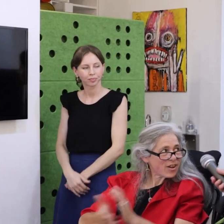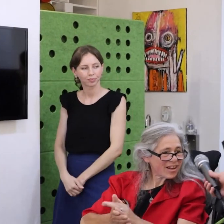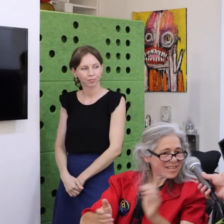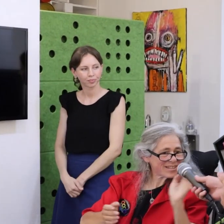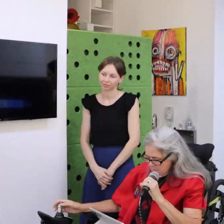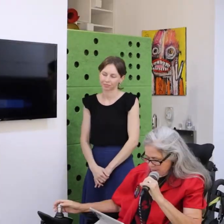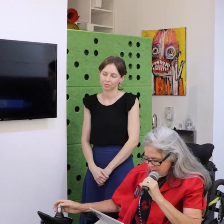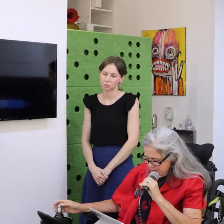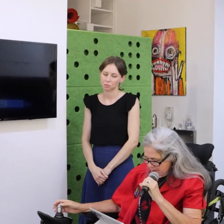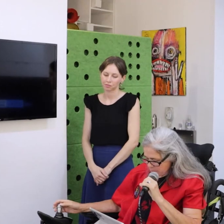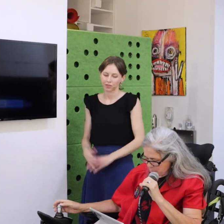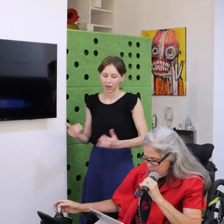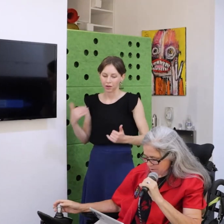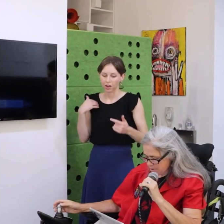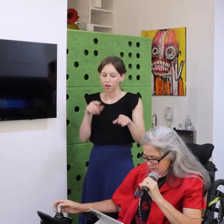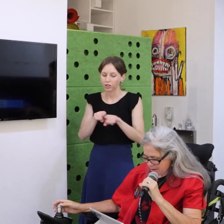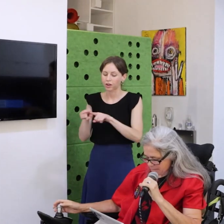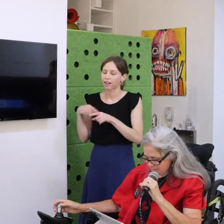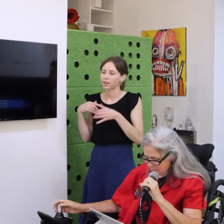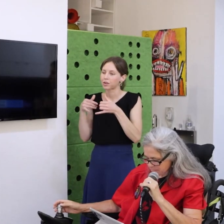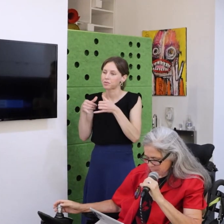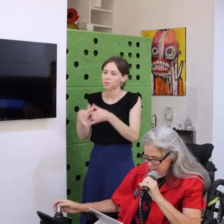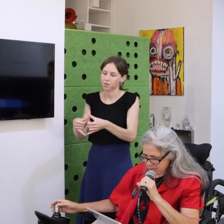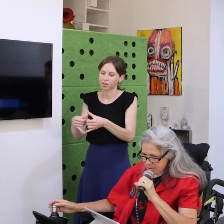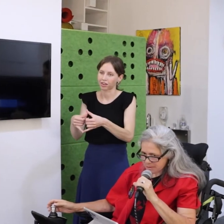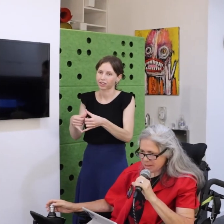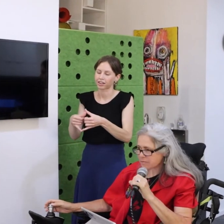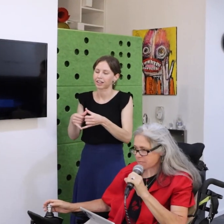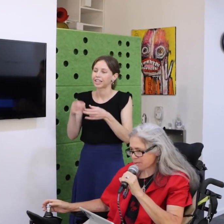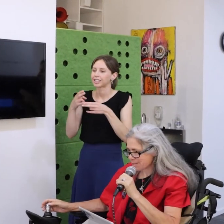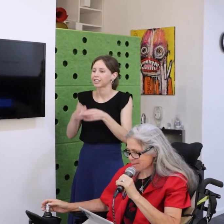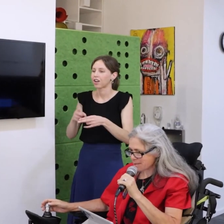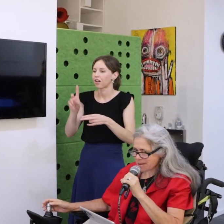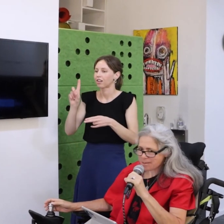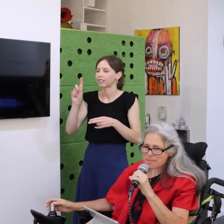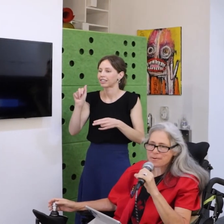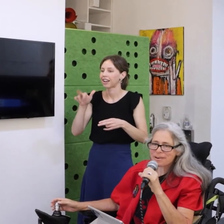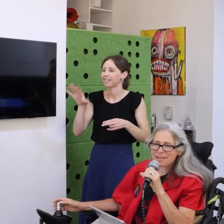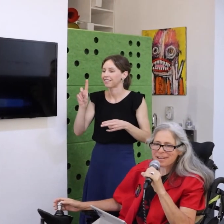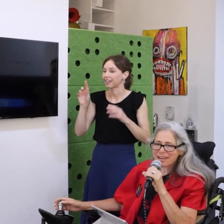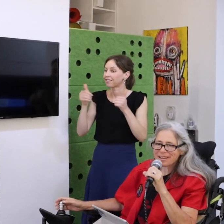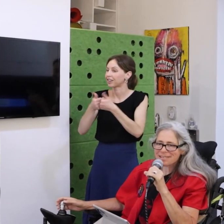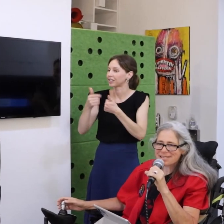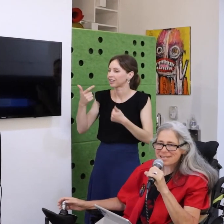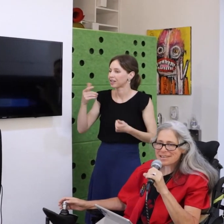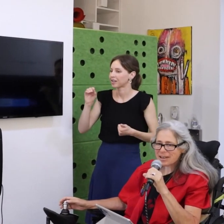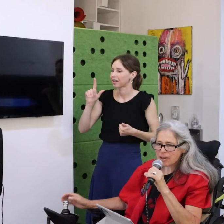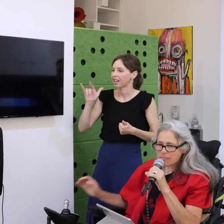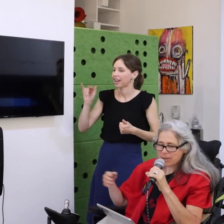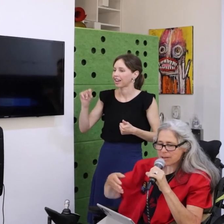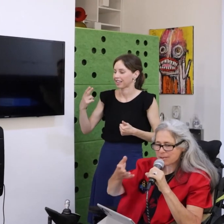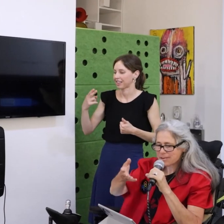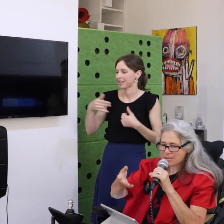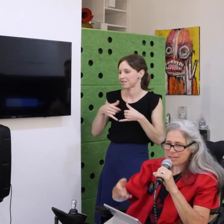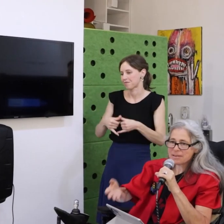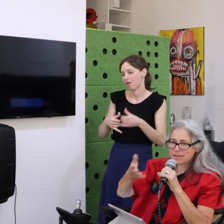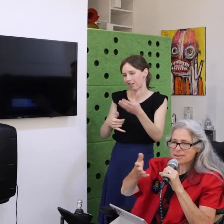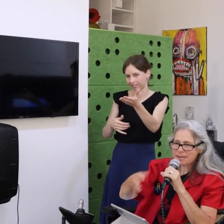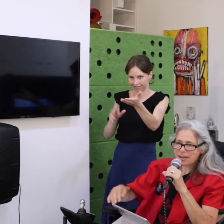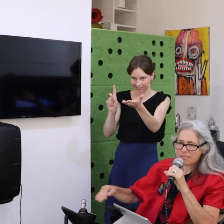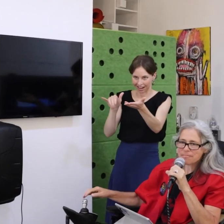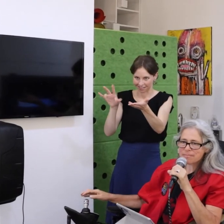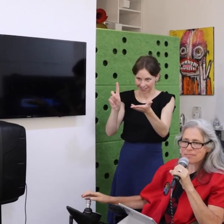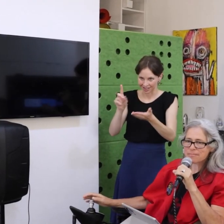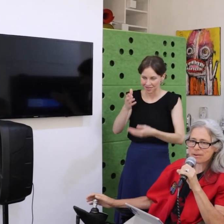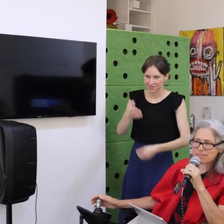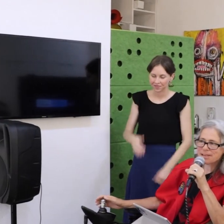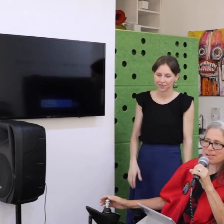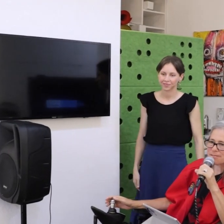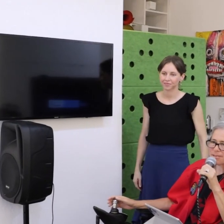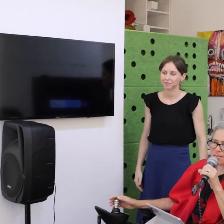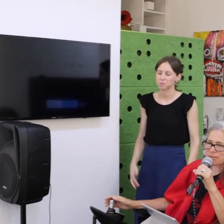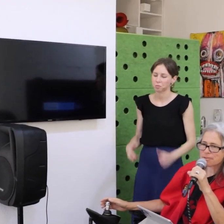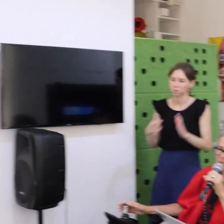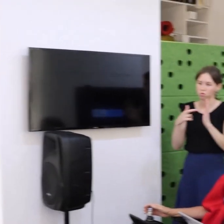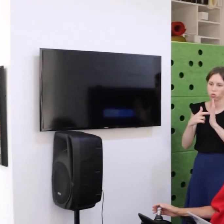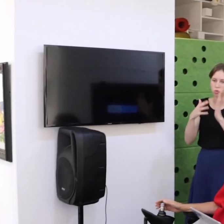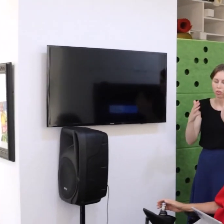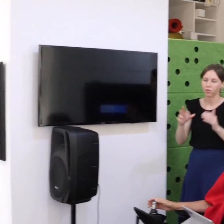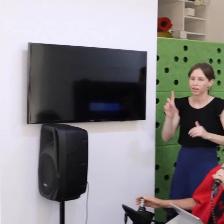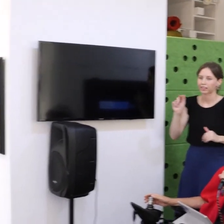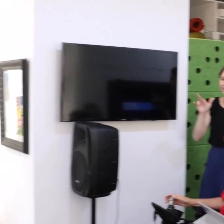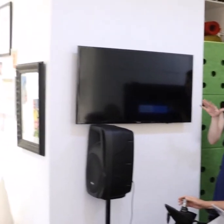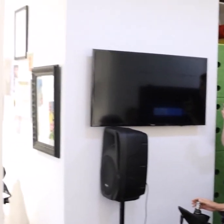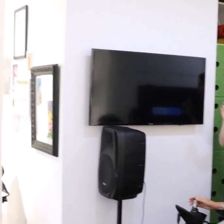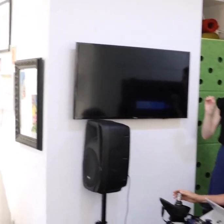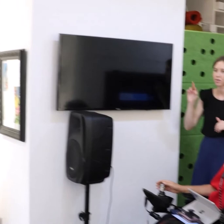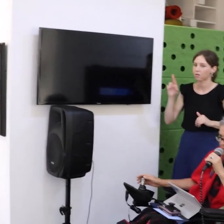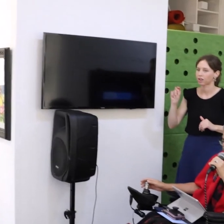So, the idea that I would be acknowledged with an award named